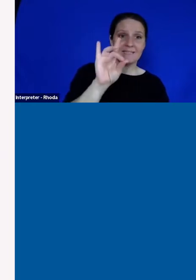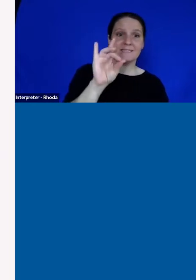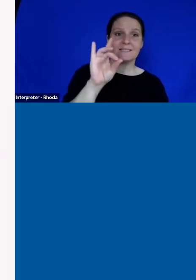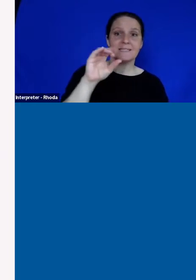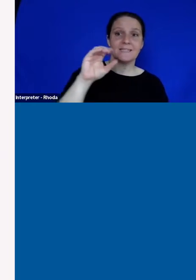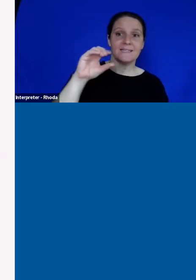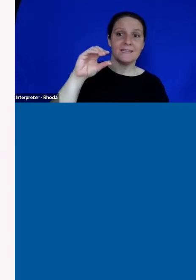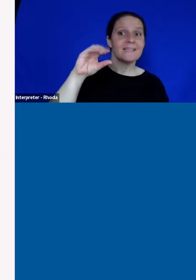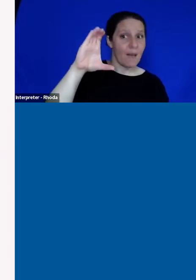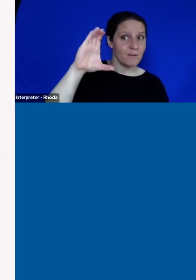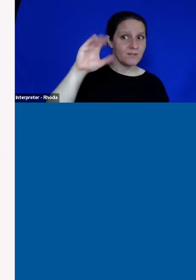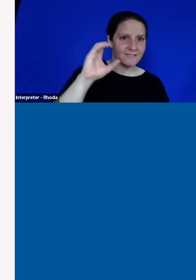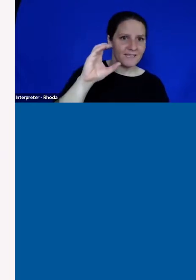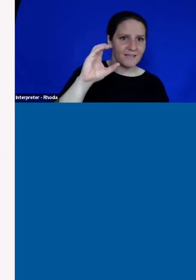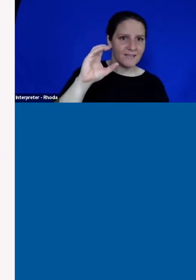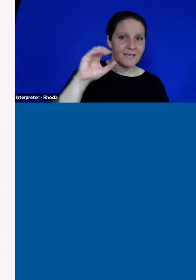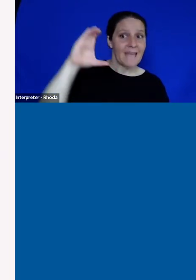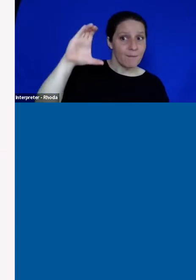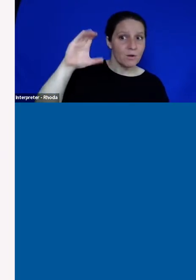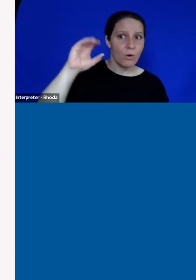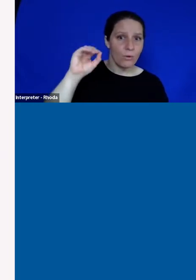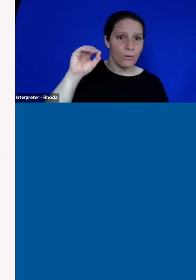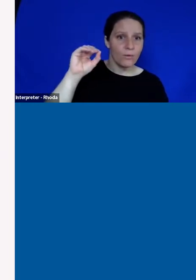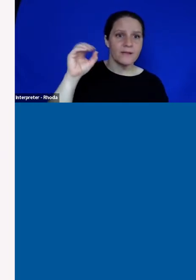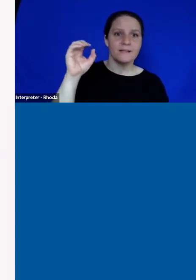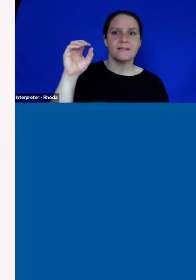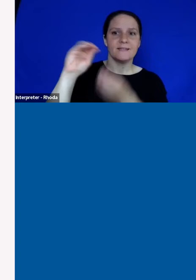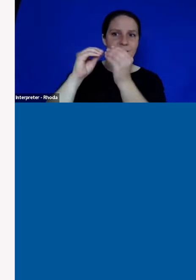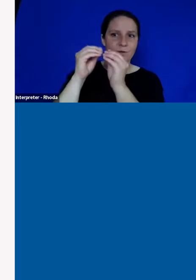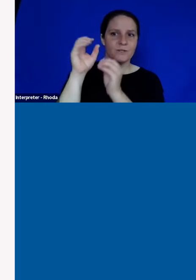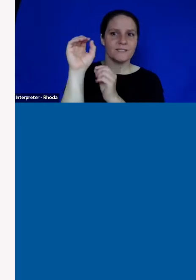capital O, zero, lowercase C, lowercase O, a number one,